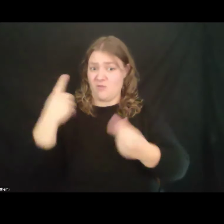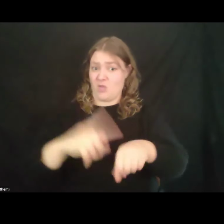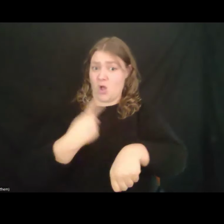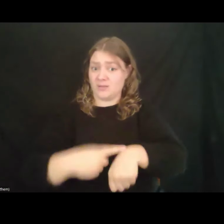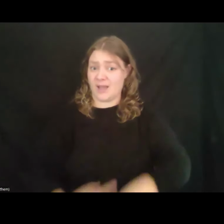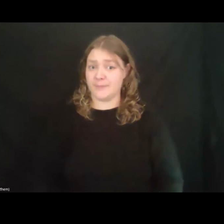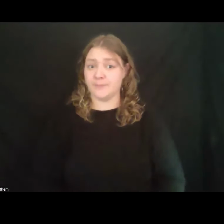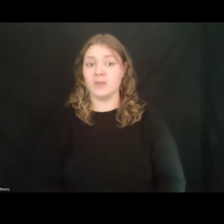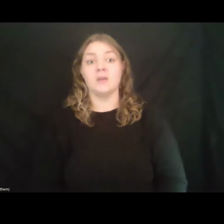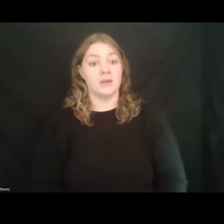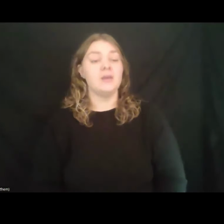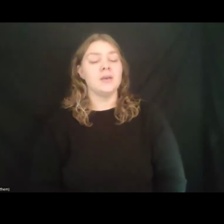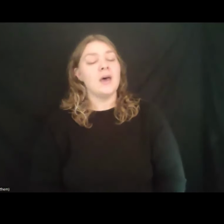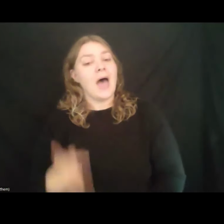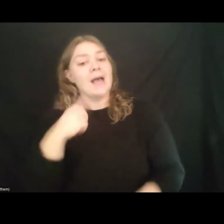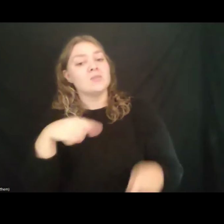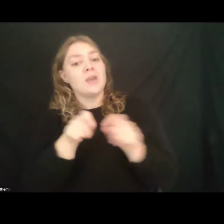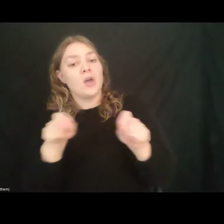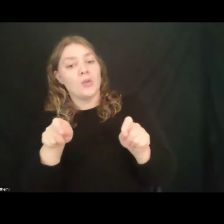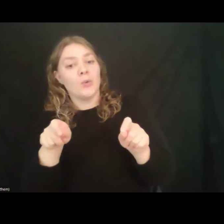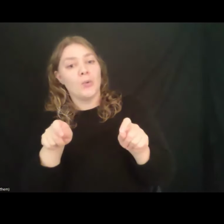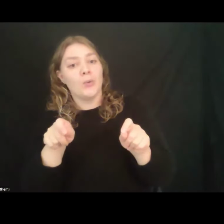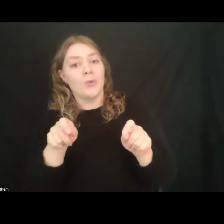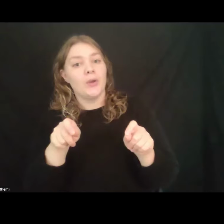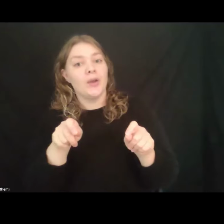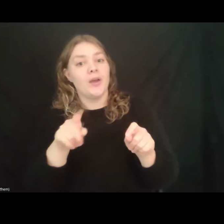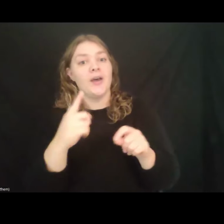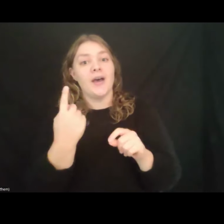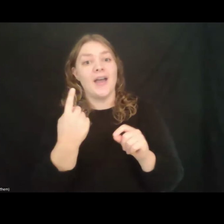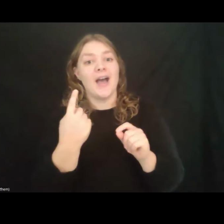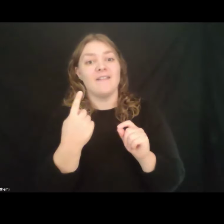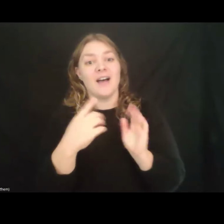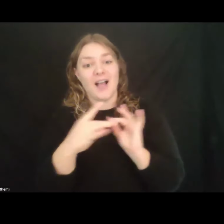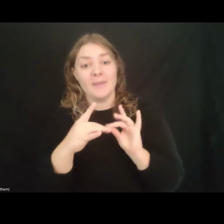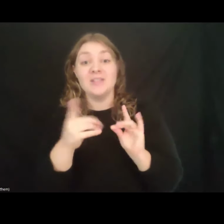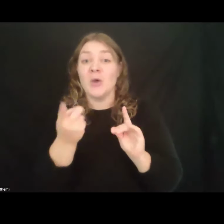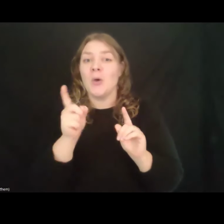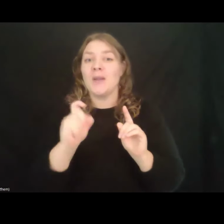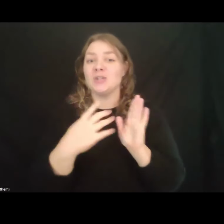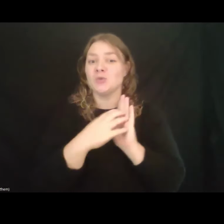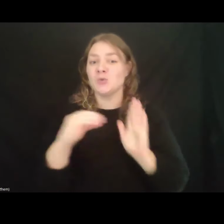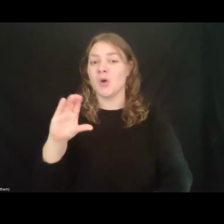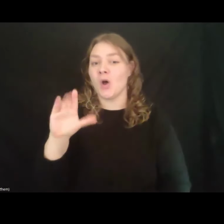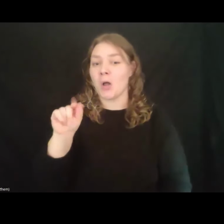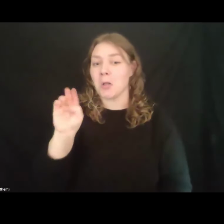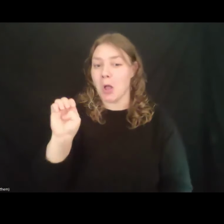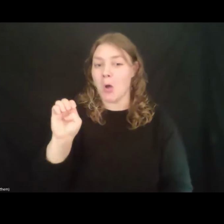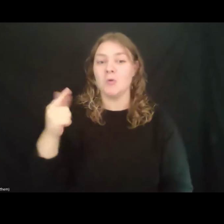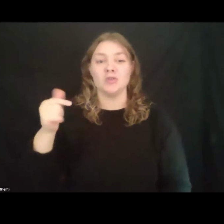as we conclude I have some comments here one we need to clone Gerard yes um this was a wonderful